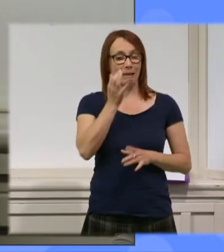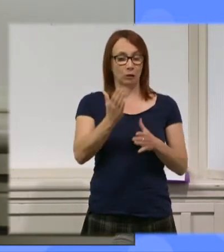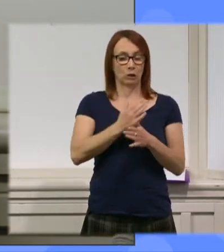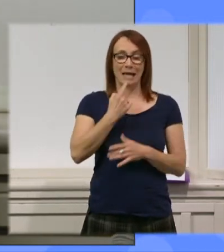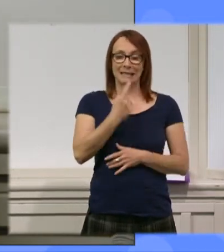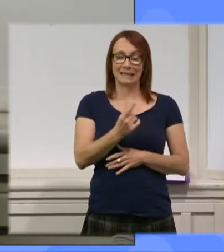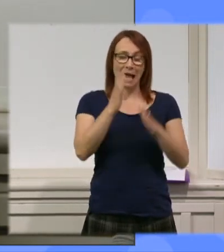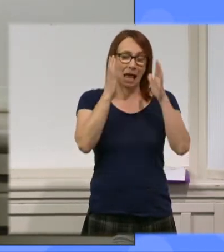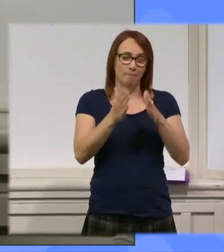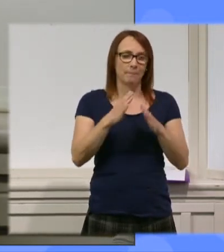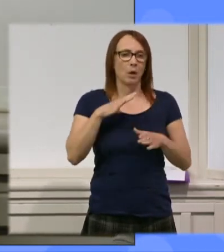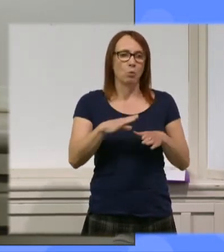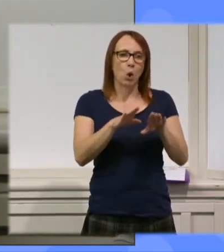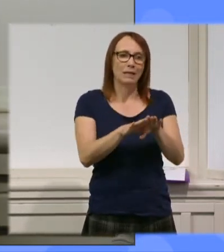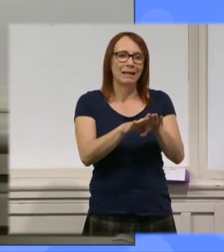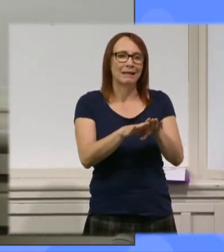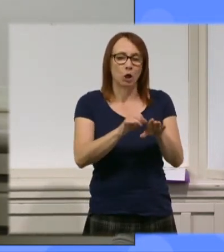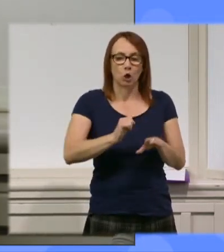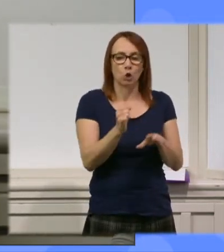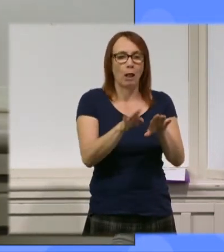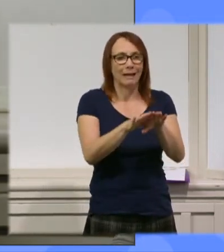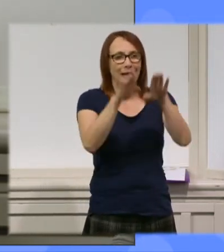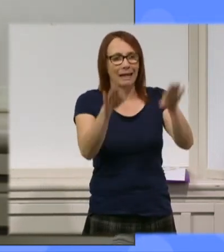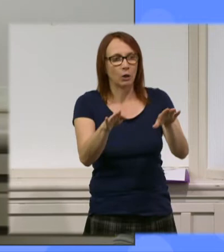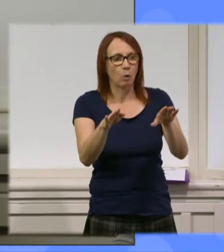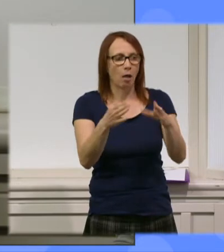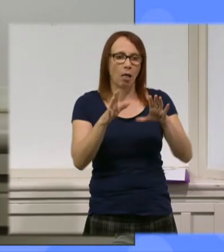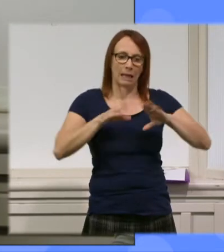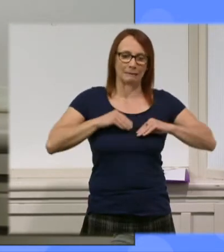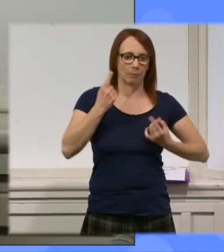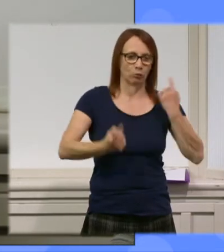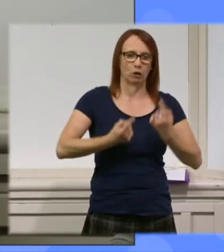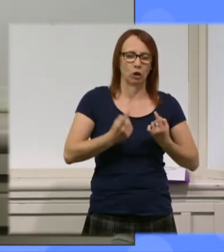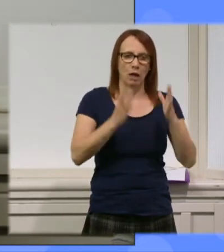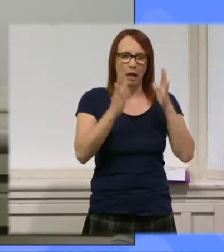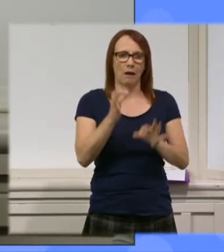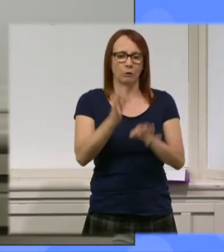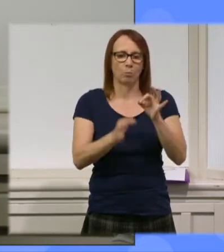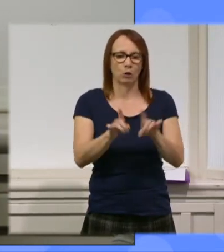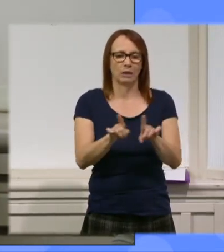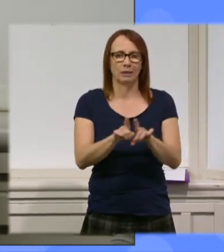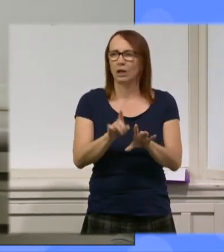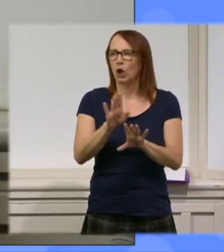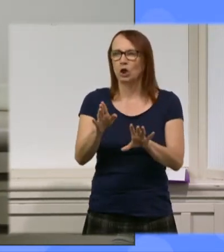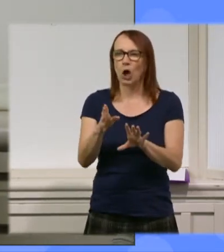equal equal tolerant Scotland that's about the way we conduct our politics as well and I'm sure it's not the gooey consensus but it's really